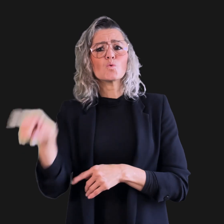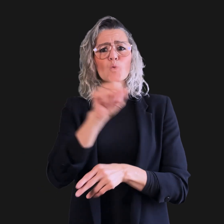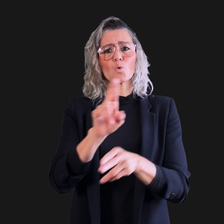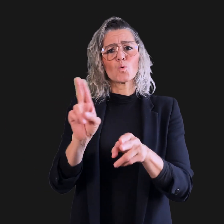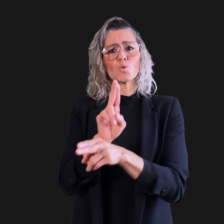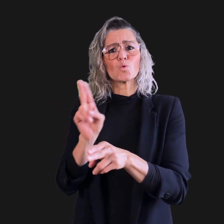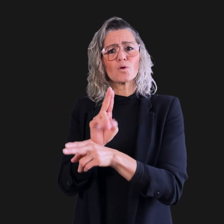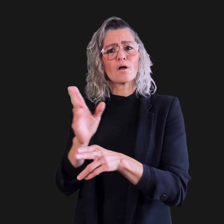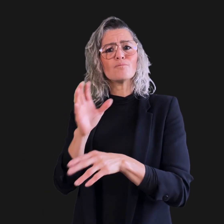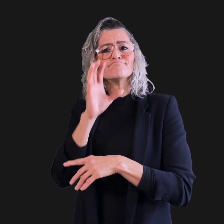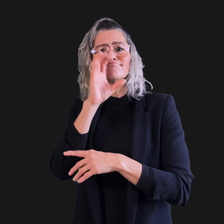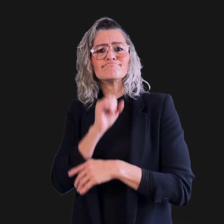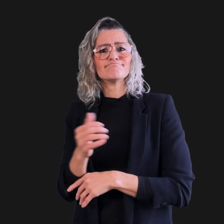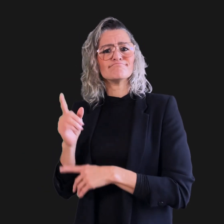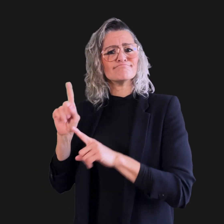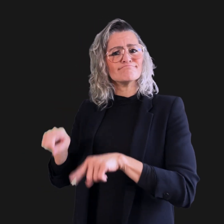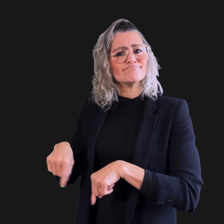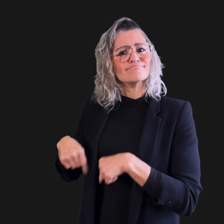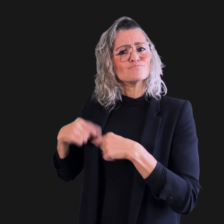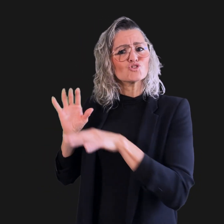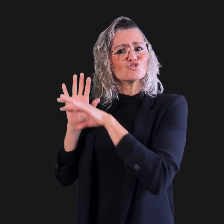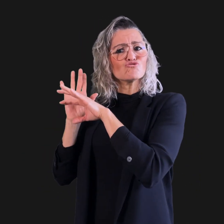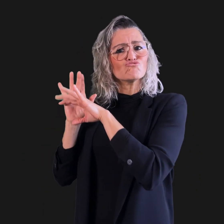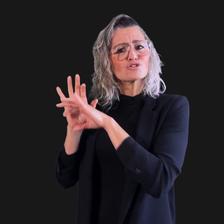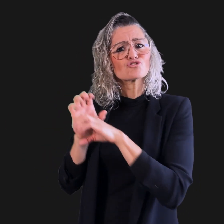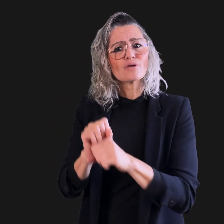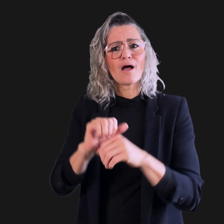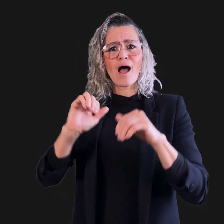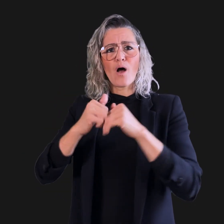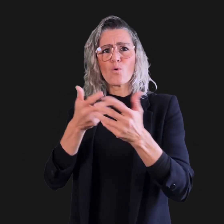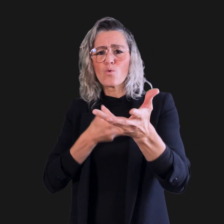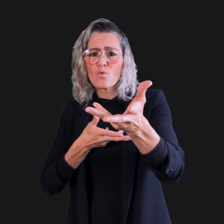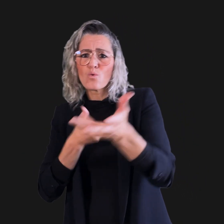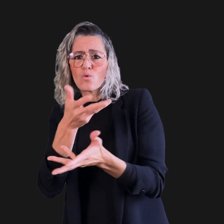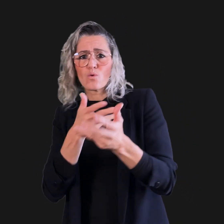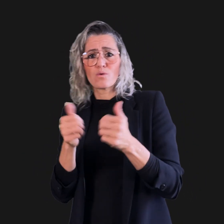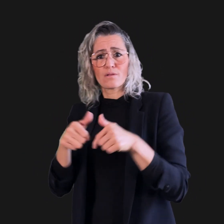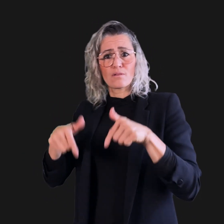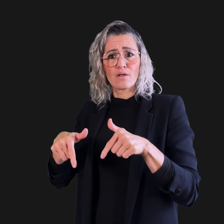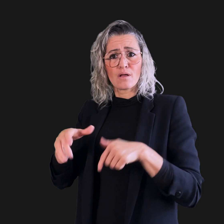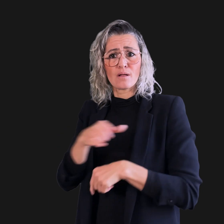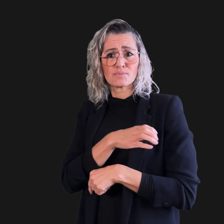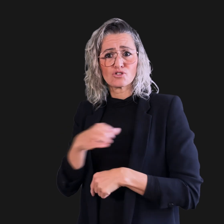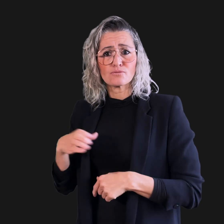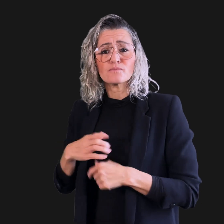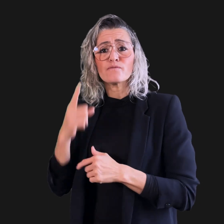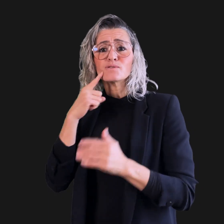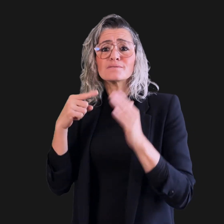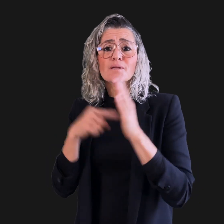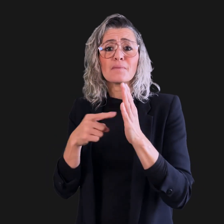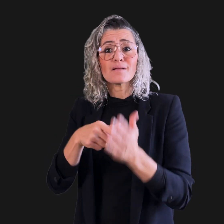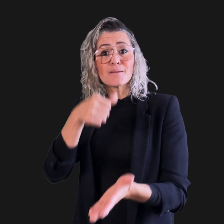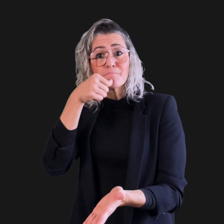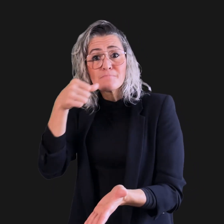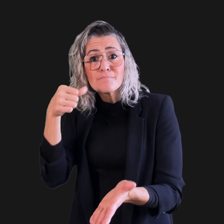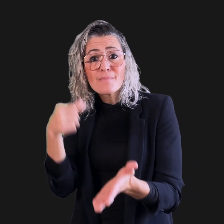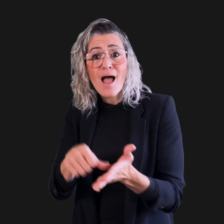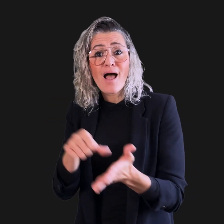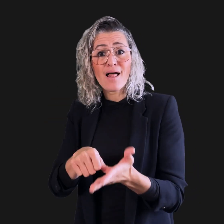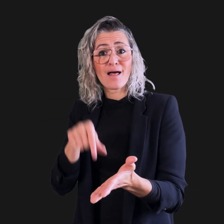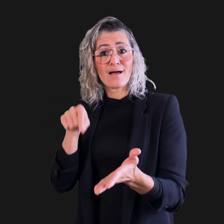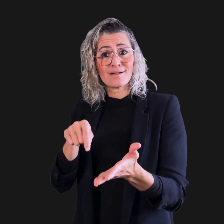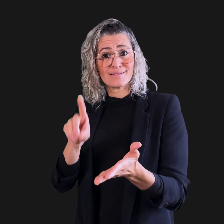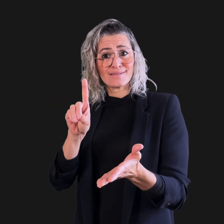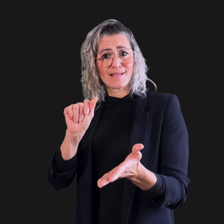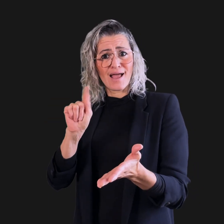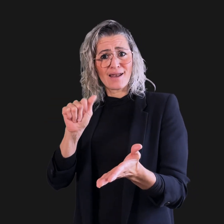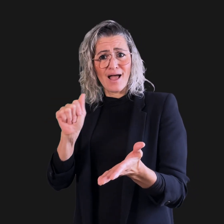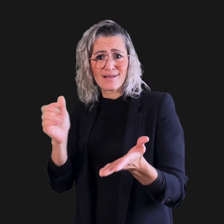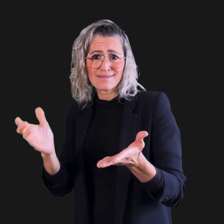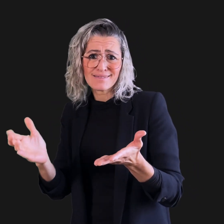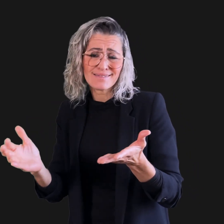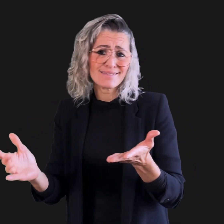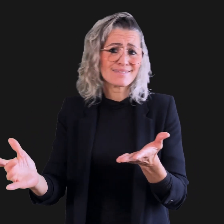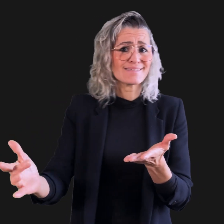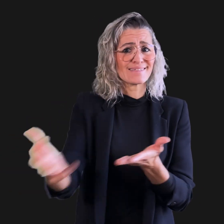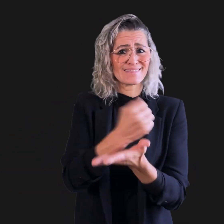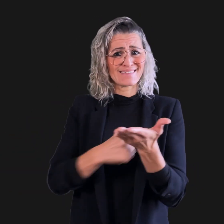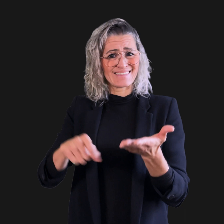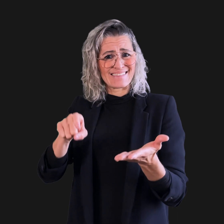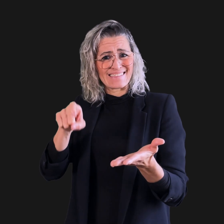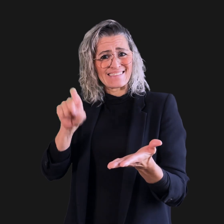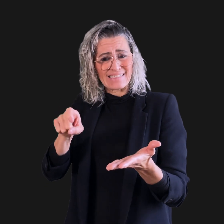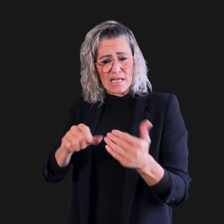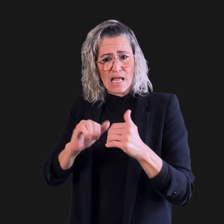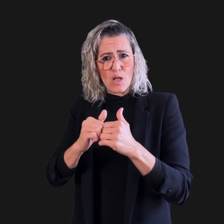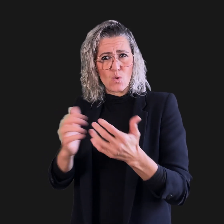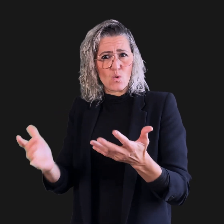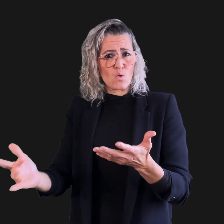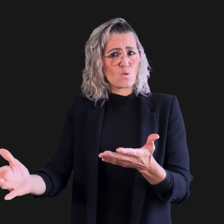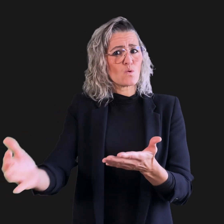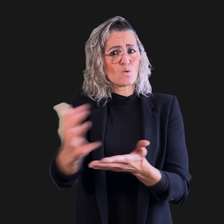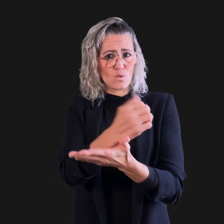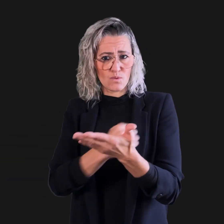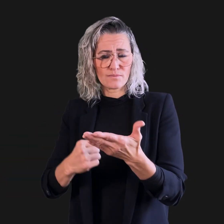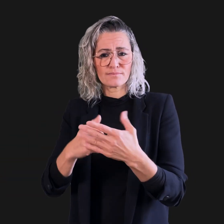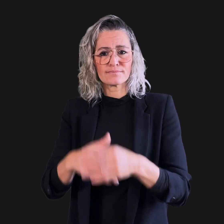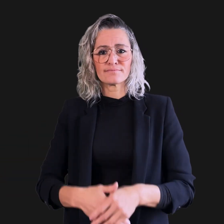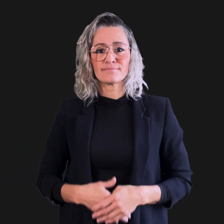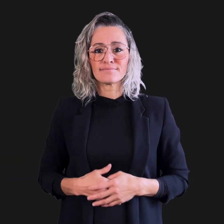of engagement with the Commission (e.g., mail) will be the next area of focus.